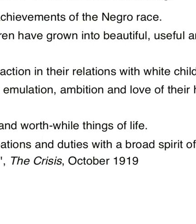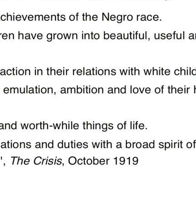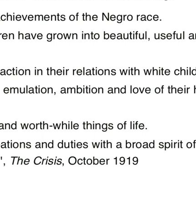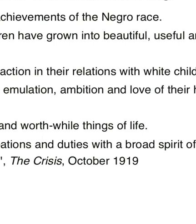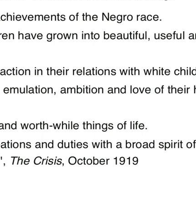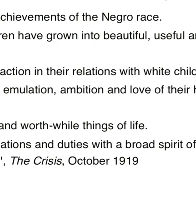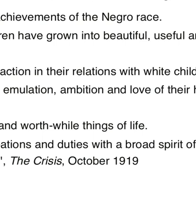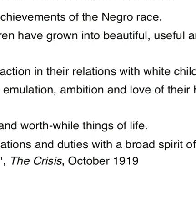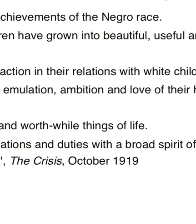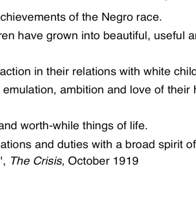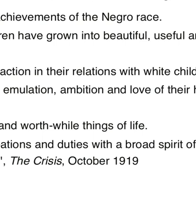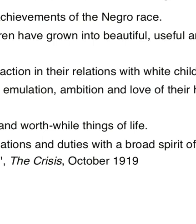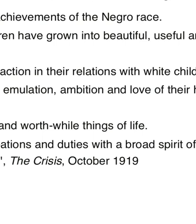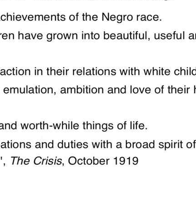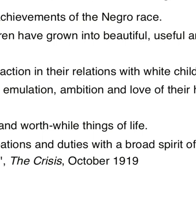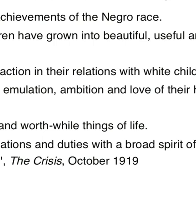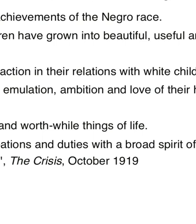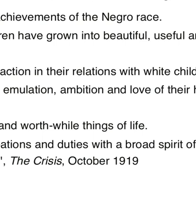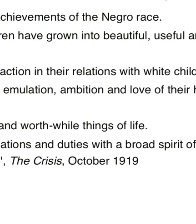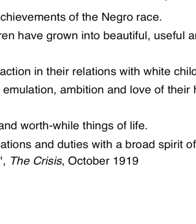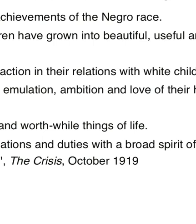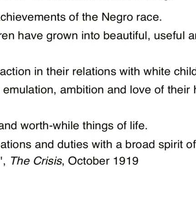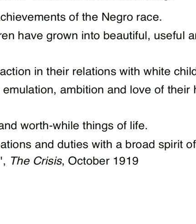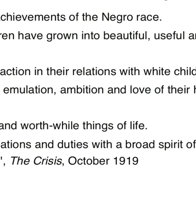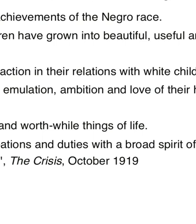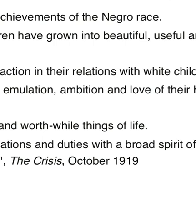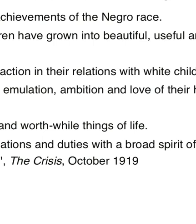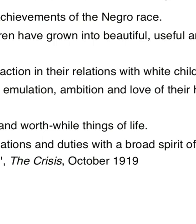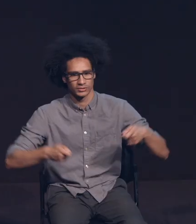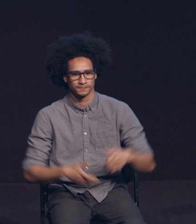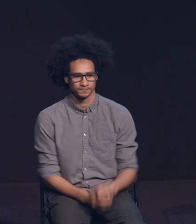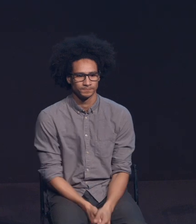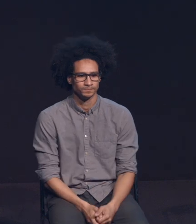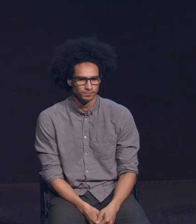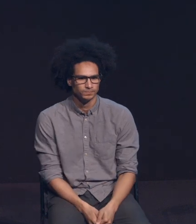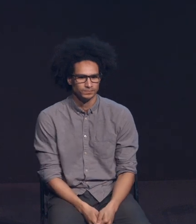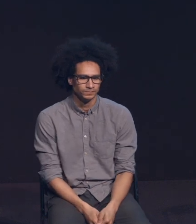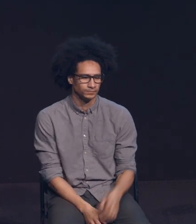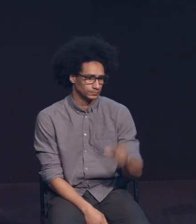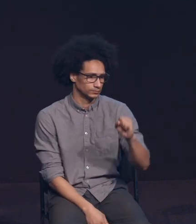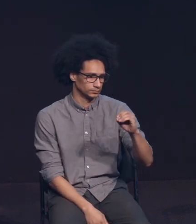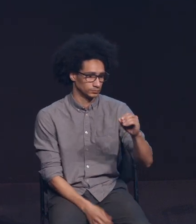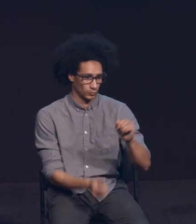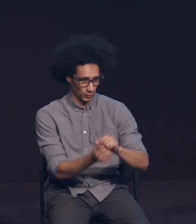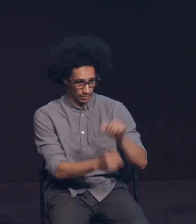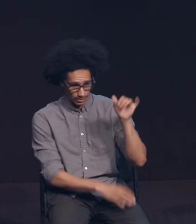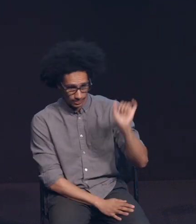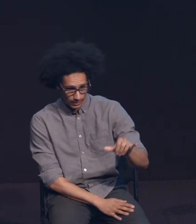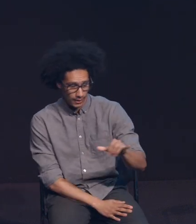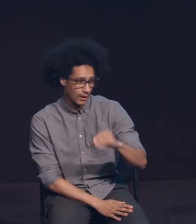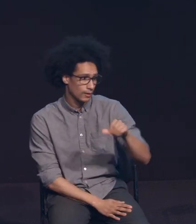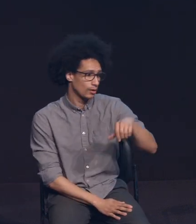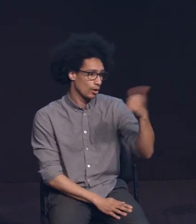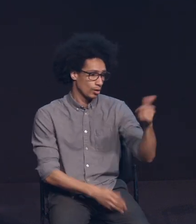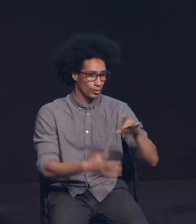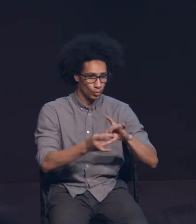to establish--re-establish dominance. And so with that, along with the release of some highly troubling